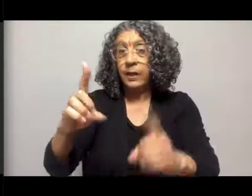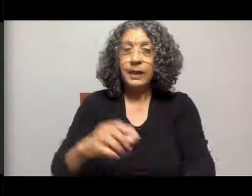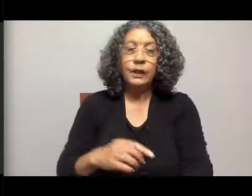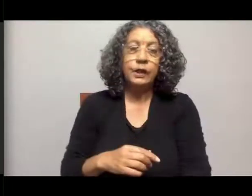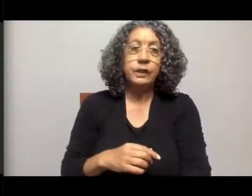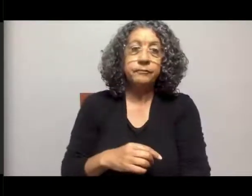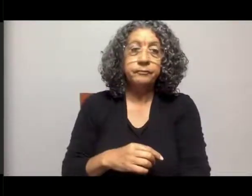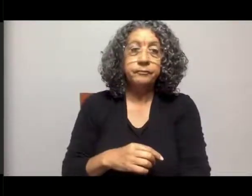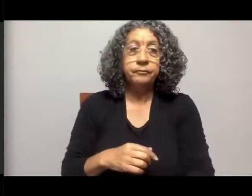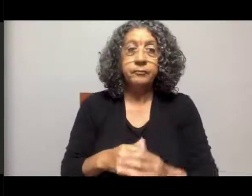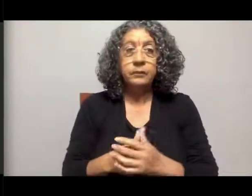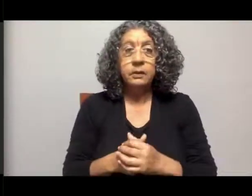Education